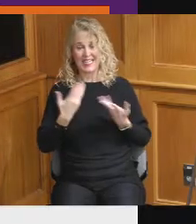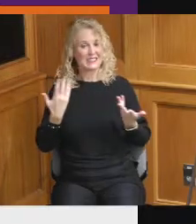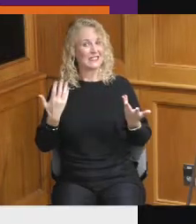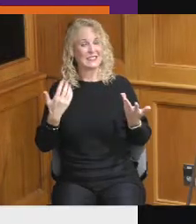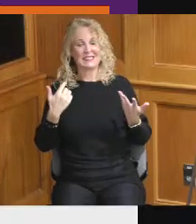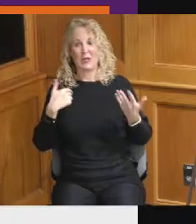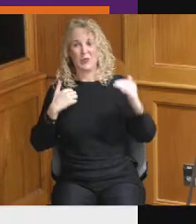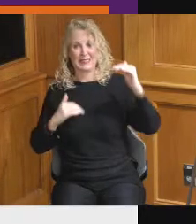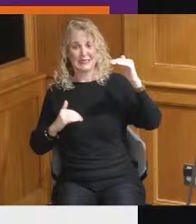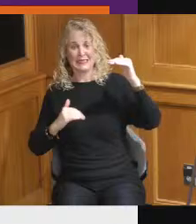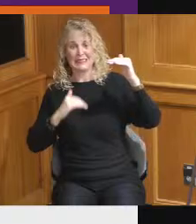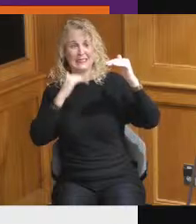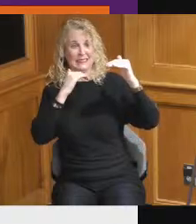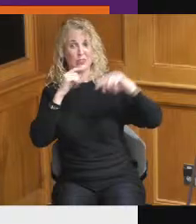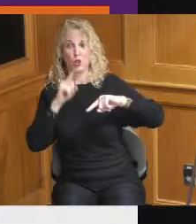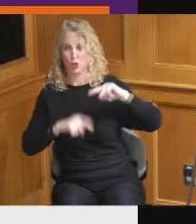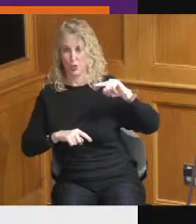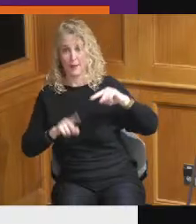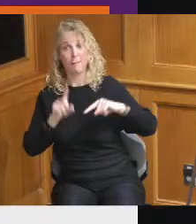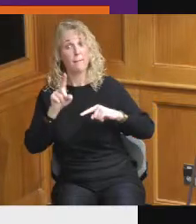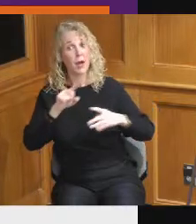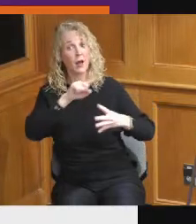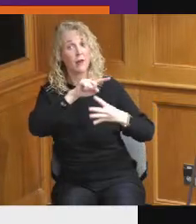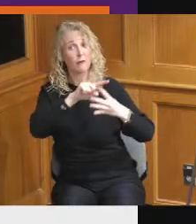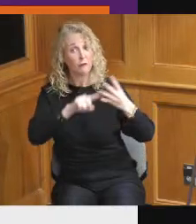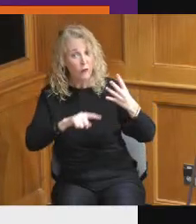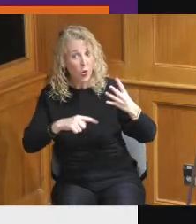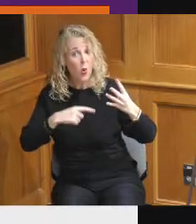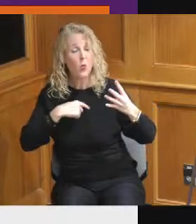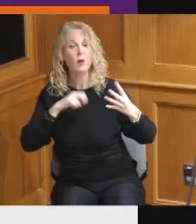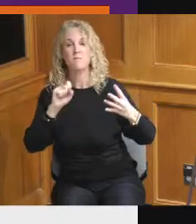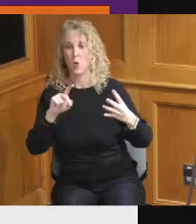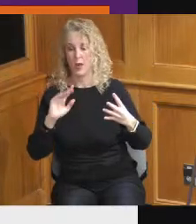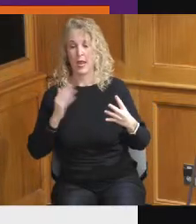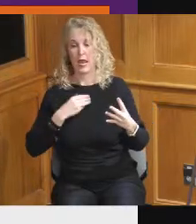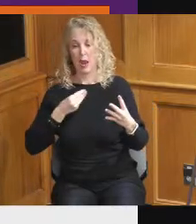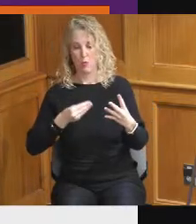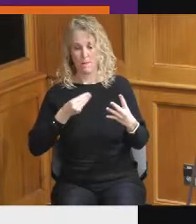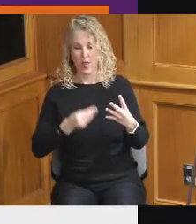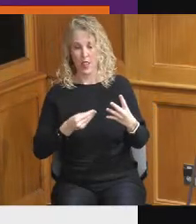too much but we worked with them to get other to like use our funds to leverage other sources and